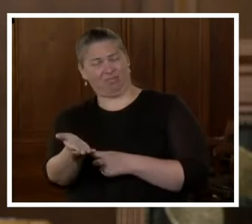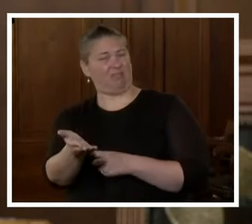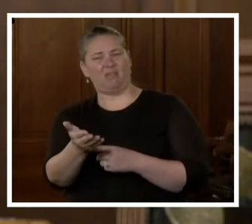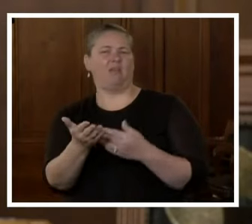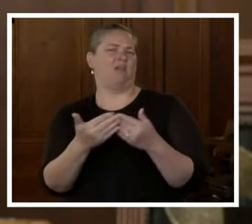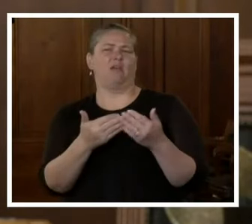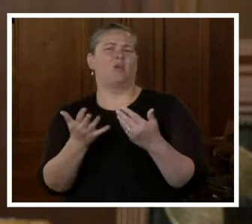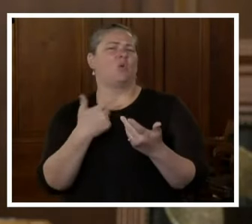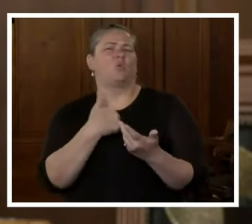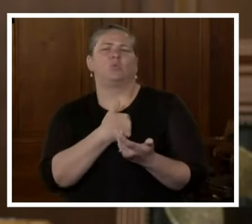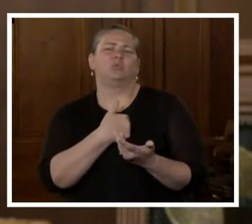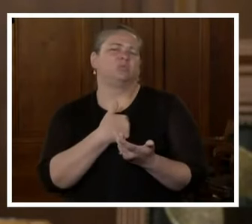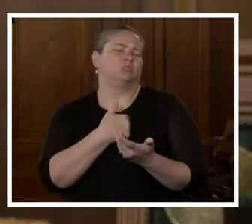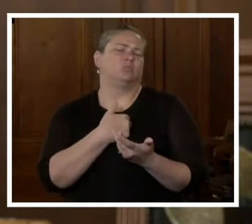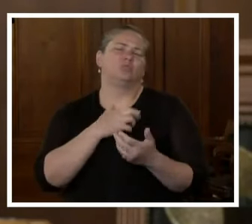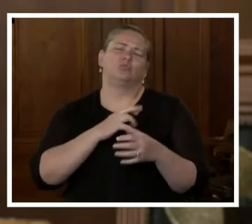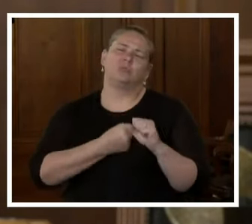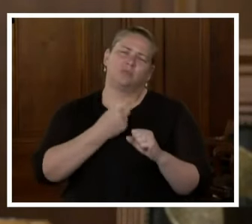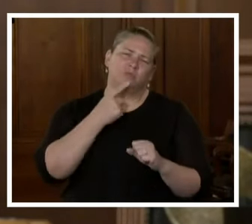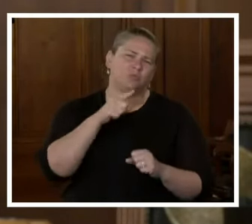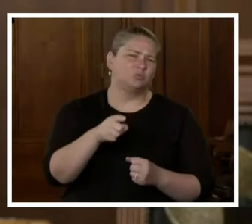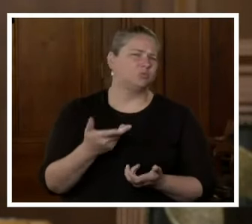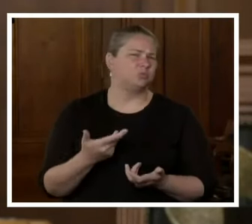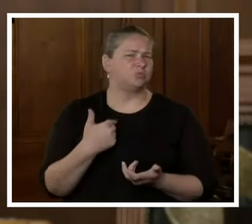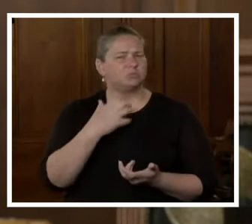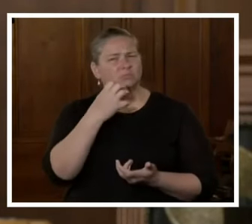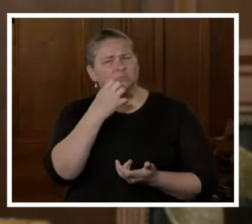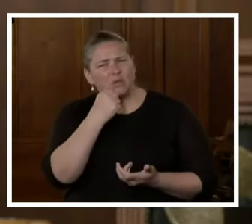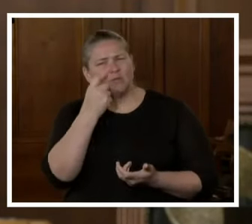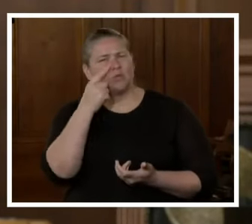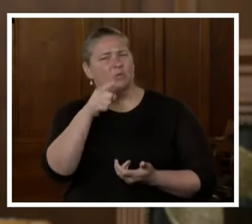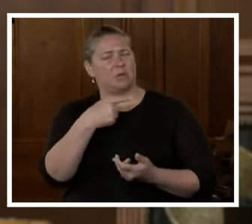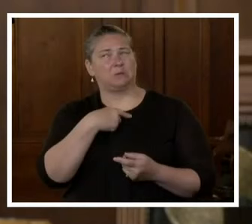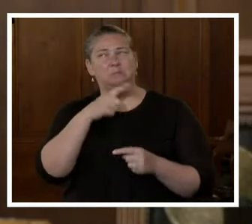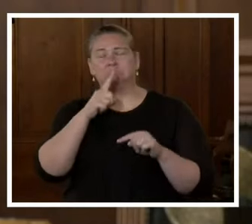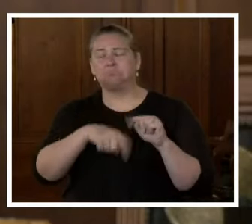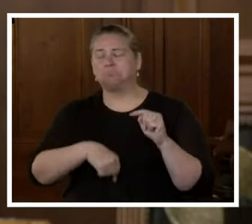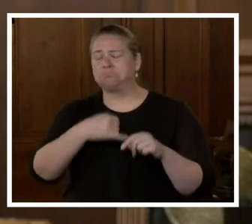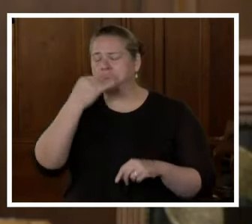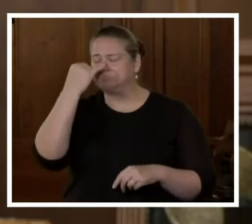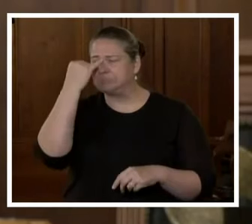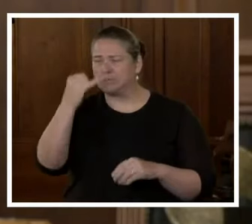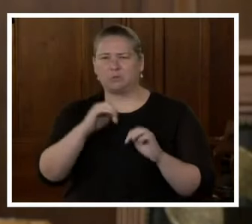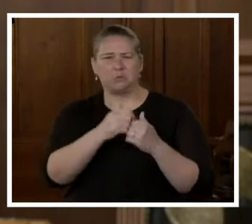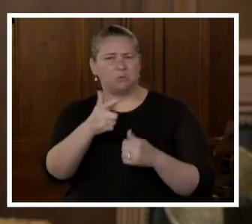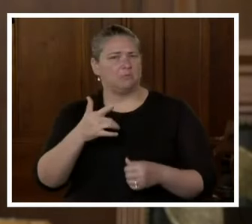BECAUSE THE INFANT TESTED AS